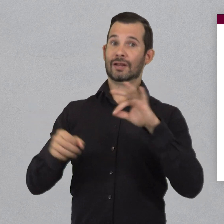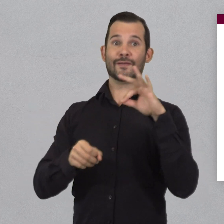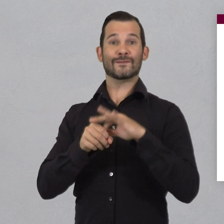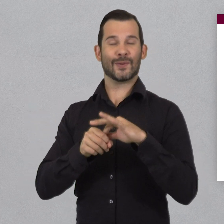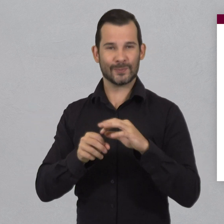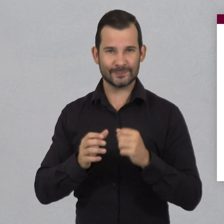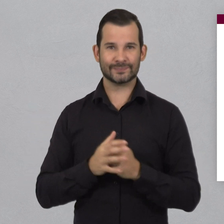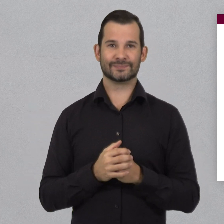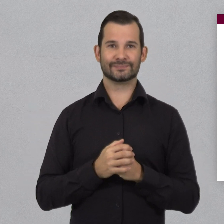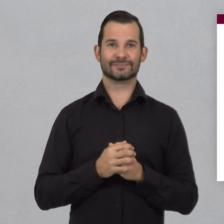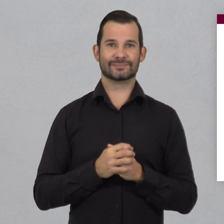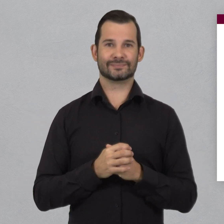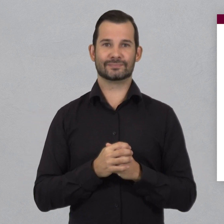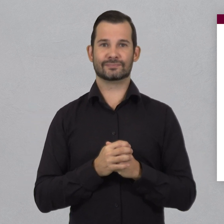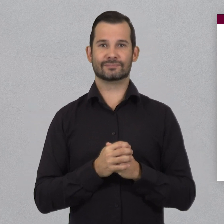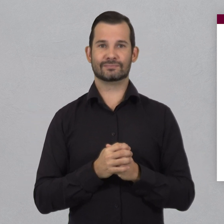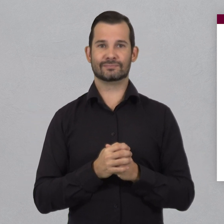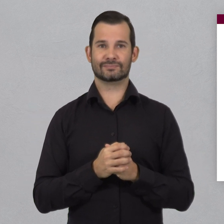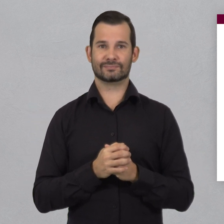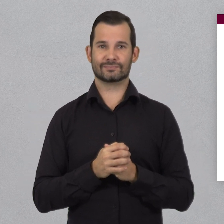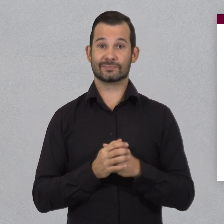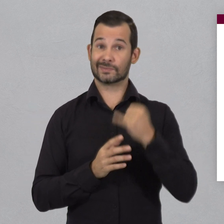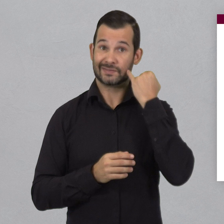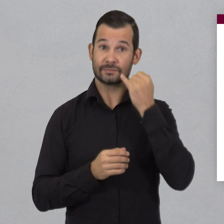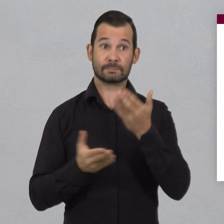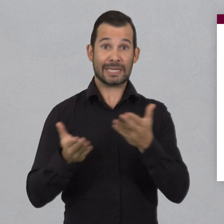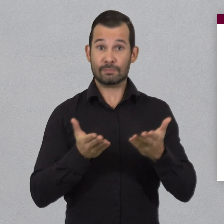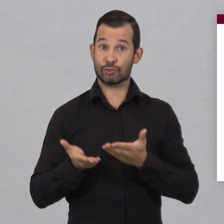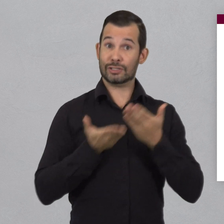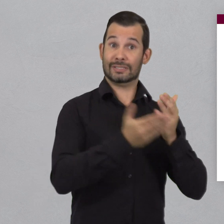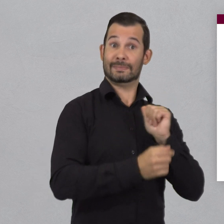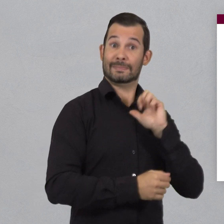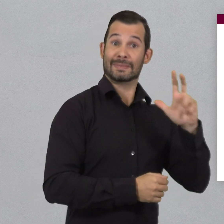office when you’re ready to vote. If you’re going to bring it back,